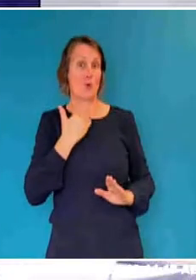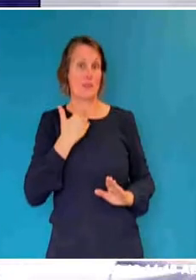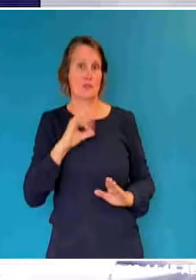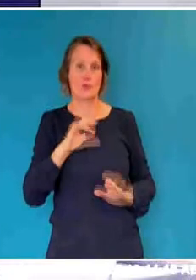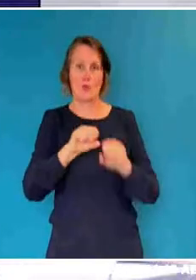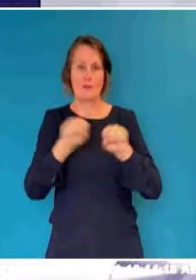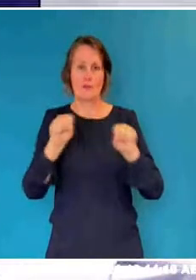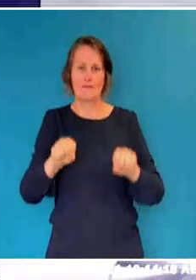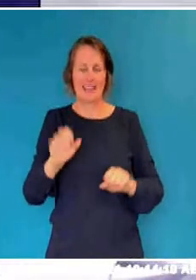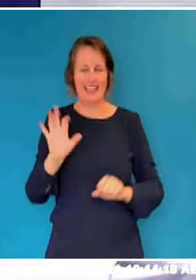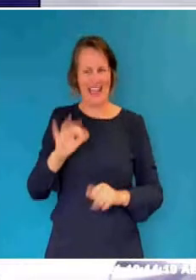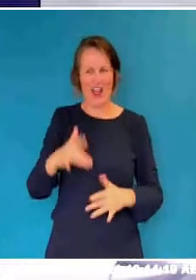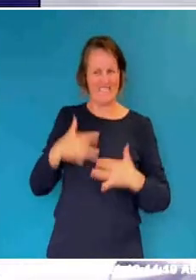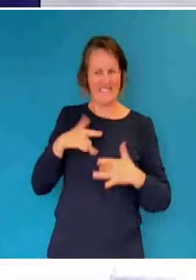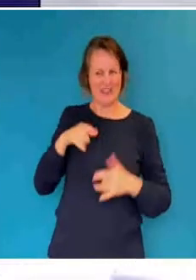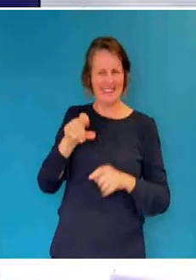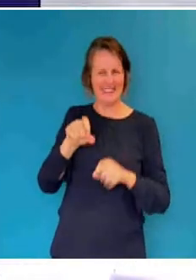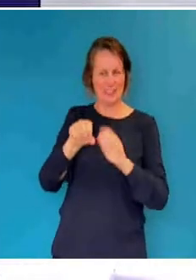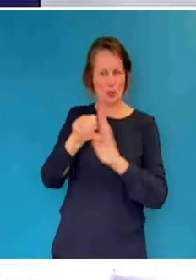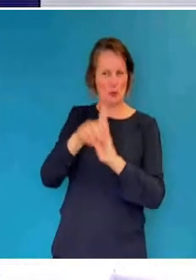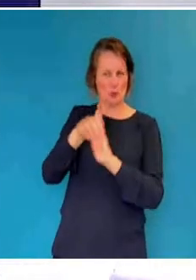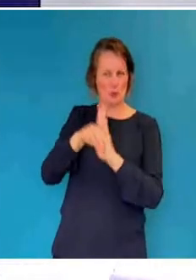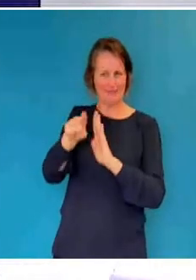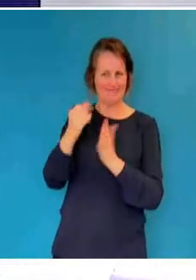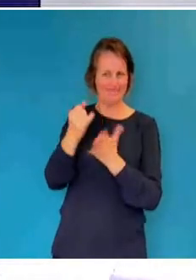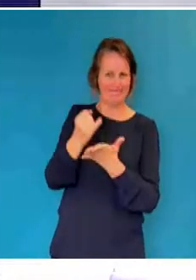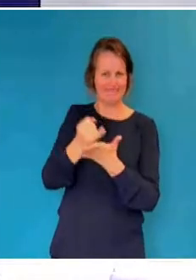No, I suspect it's the system, but anyway, we will carry on.